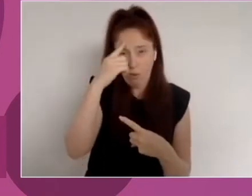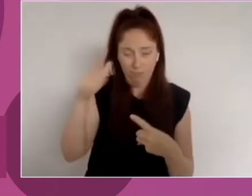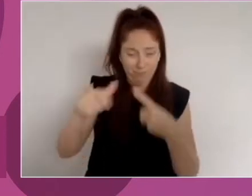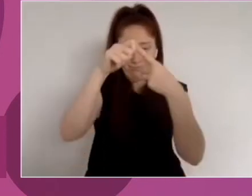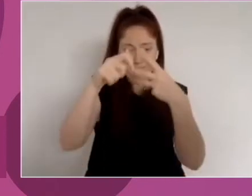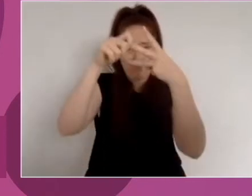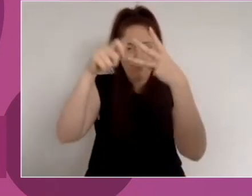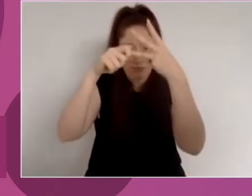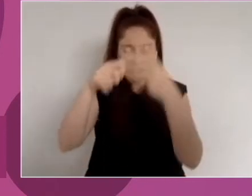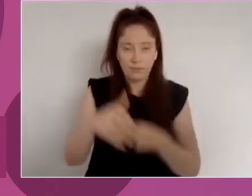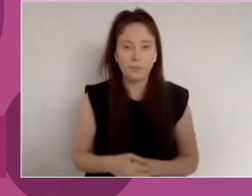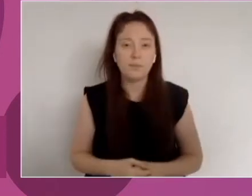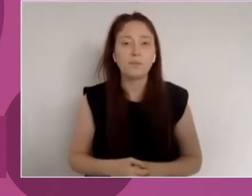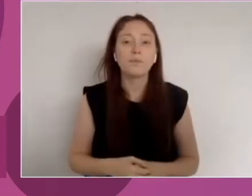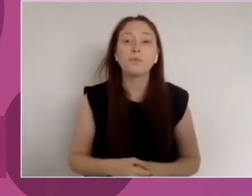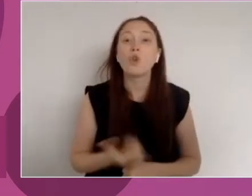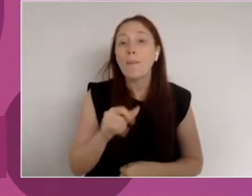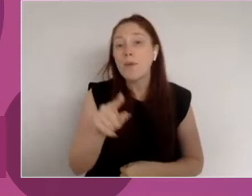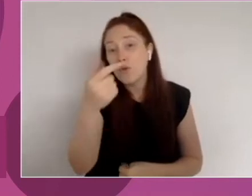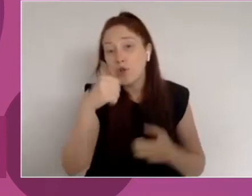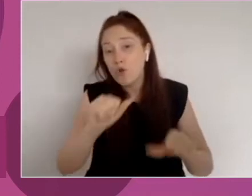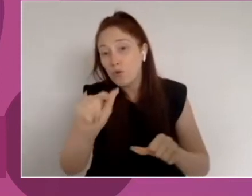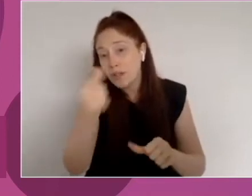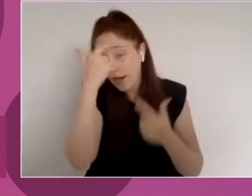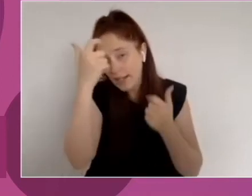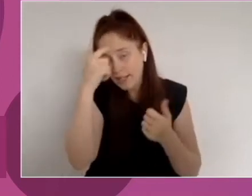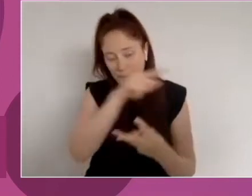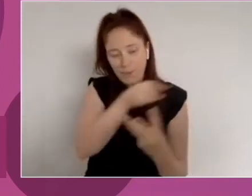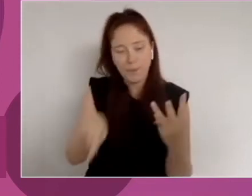might be an approach that you could look at. For us, those three things were sharing data - that